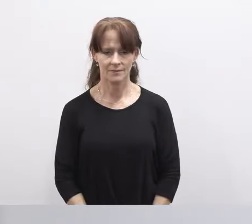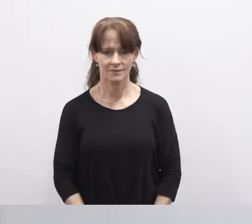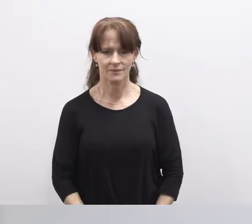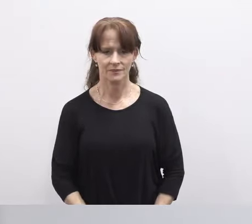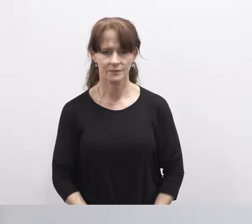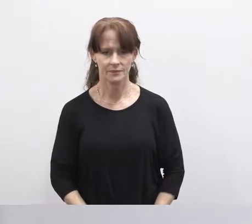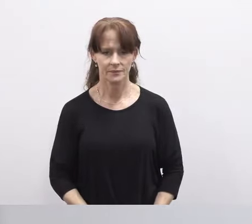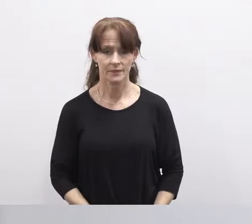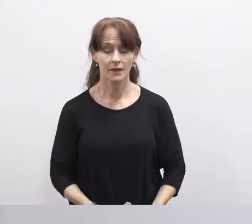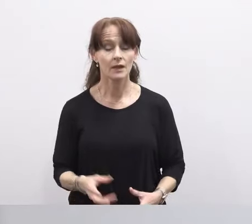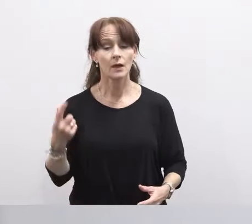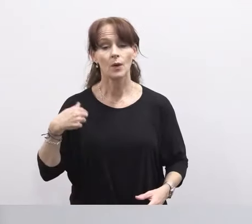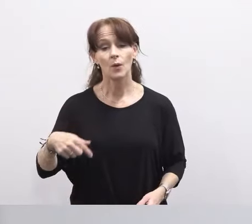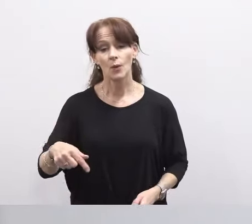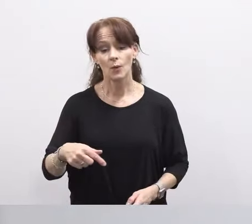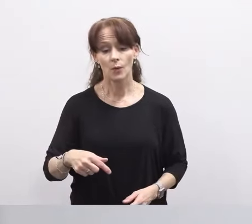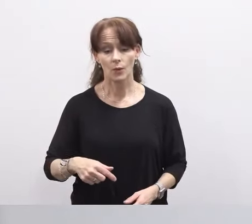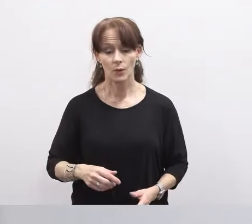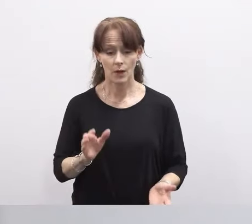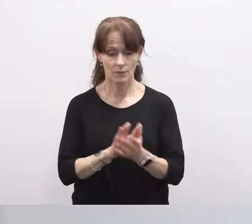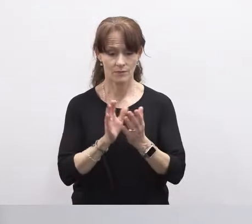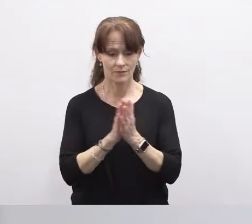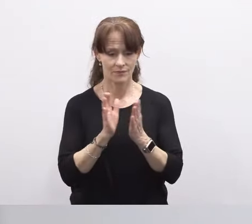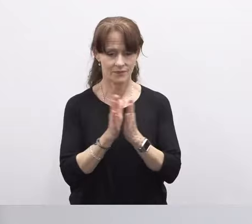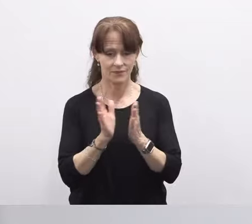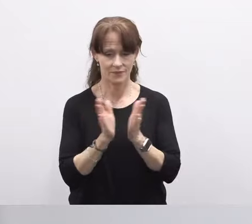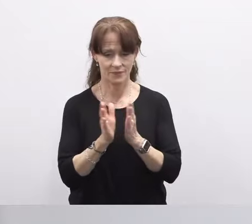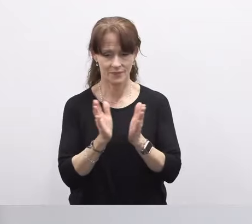So we, yes, absolutely. Thank you.